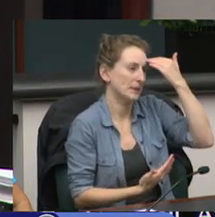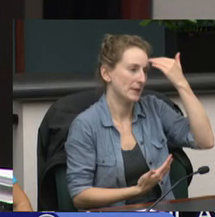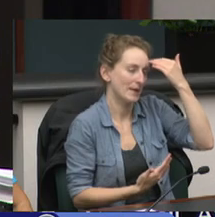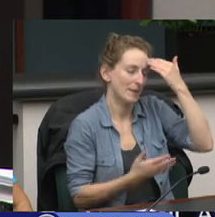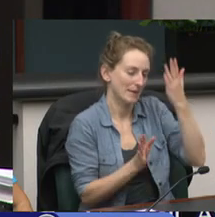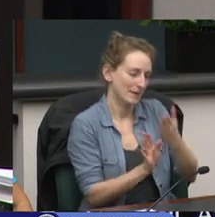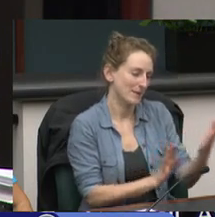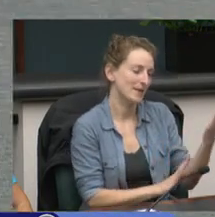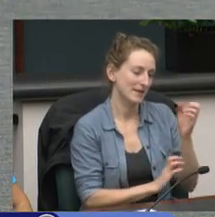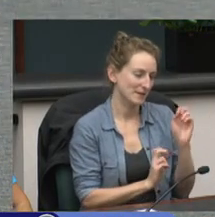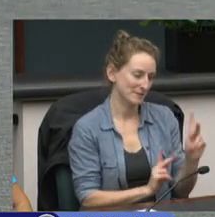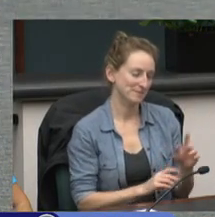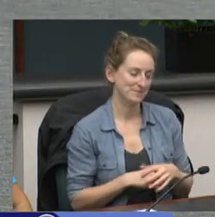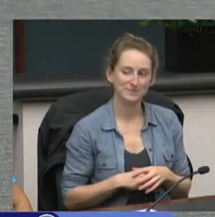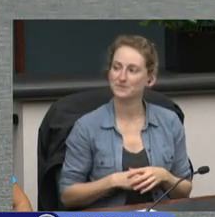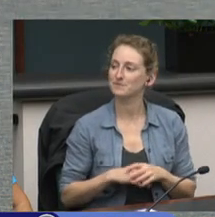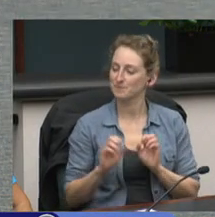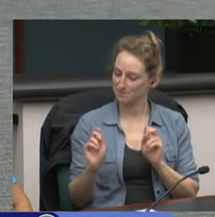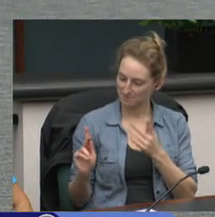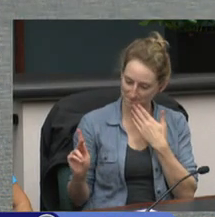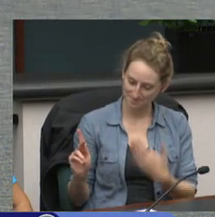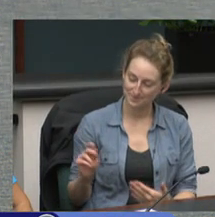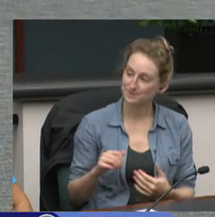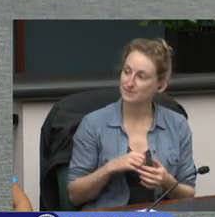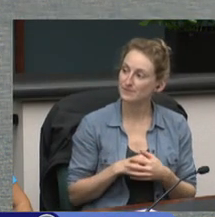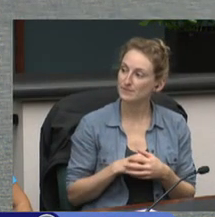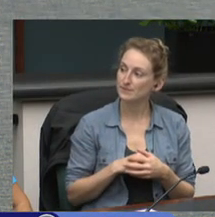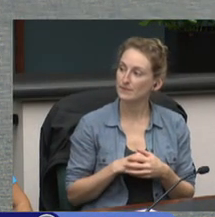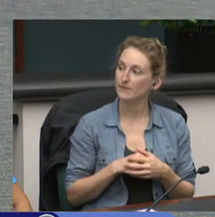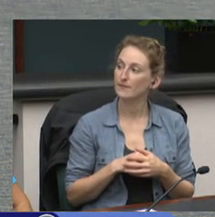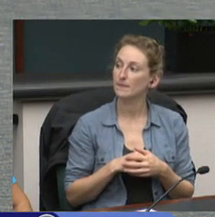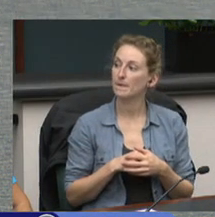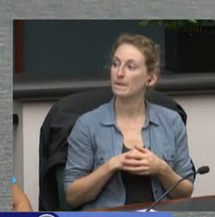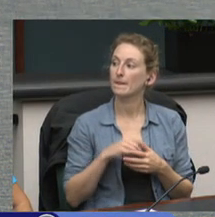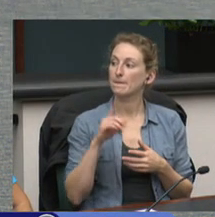thank you okay and I just wanted to thank the public for coming out this